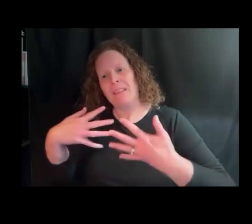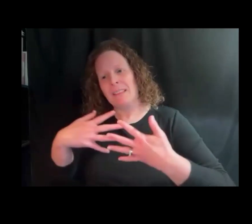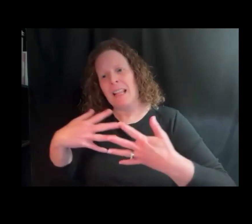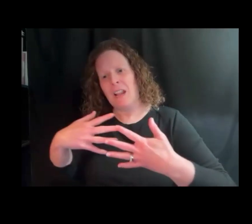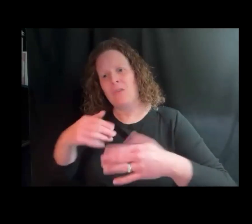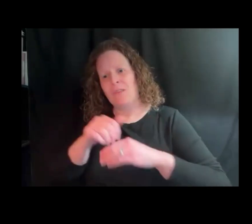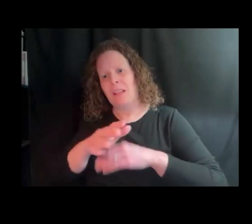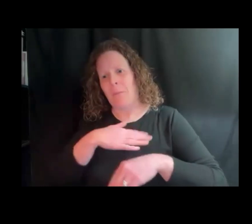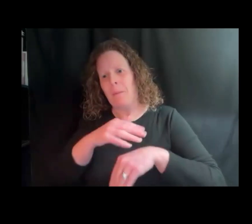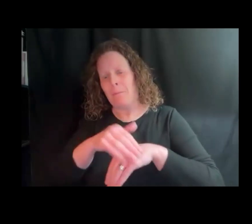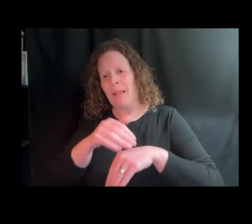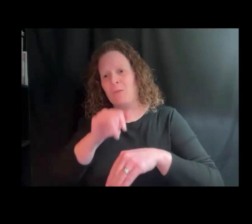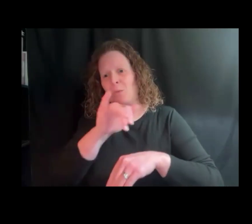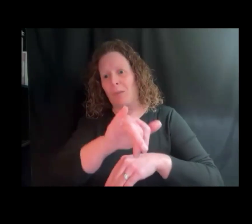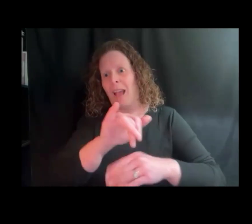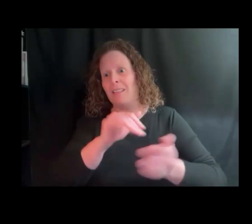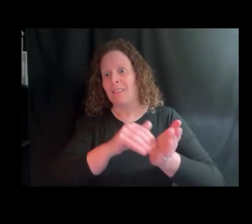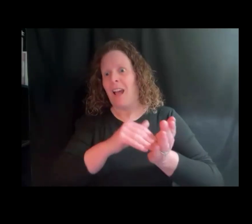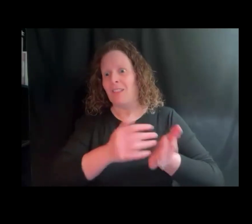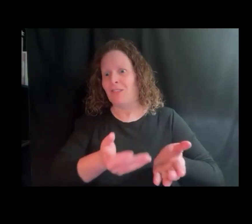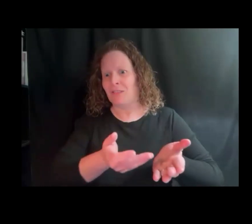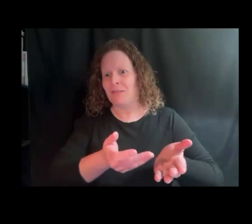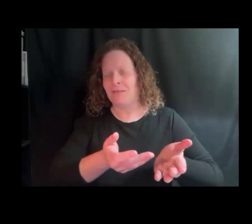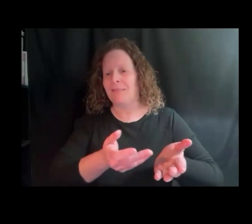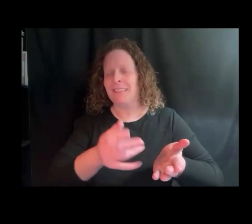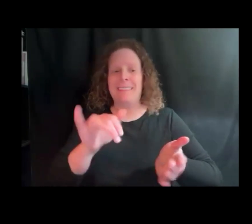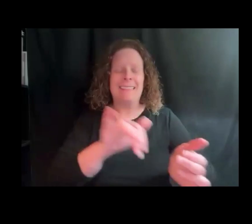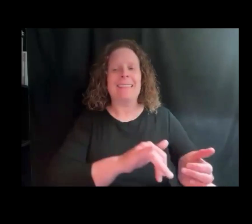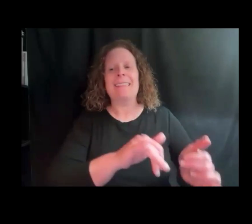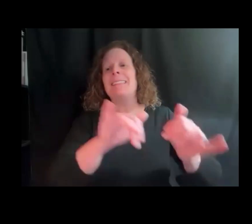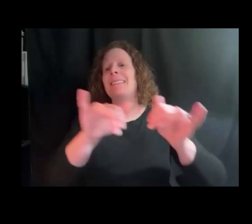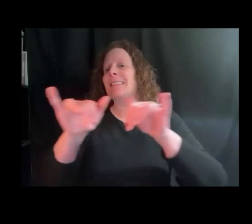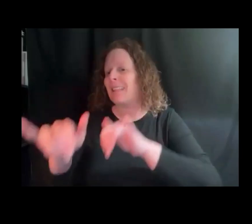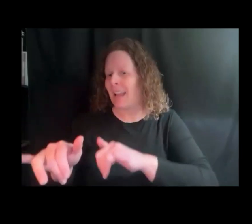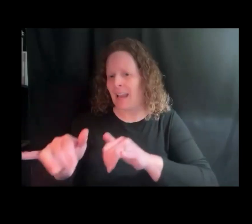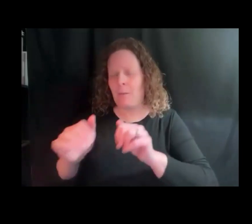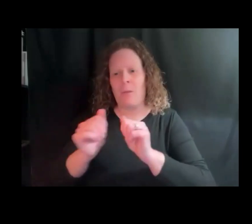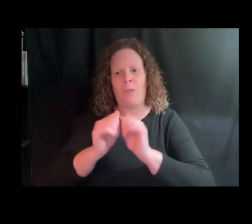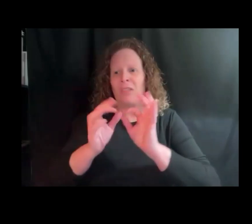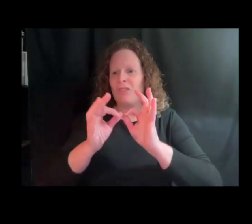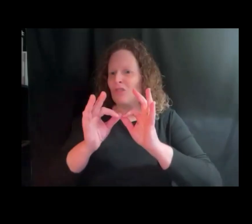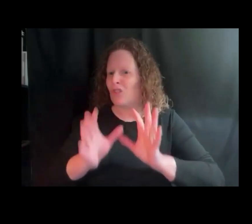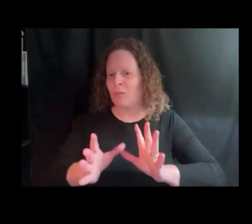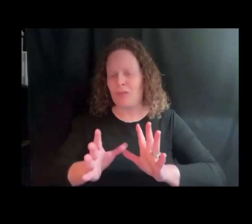veterinary medicine now. Oh I'm sorry that would be a little bit scary. I wouldn't want to take my dog